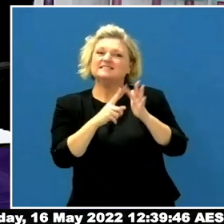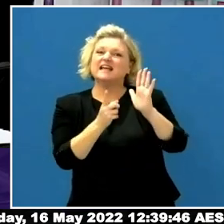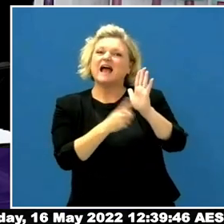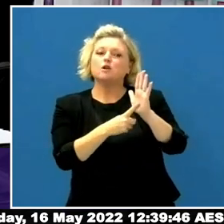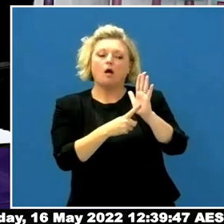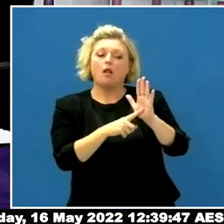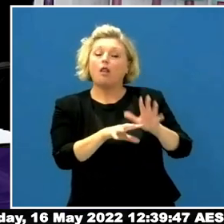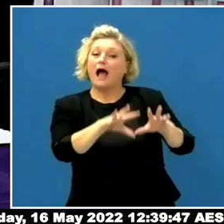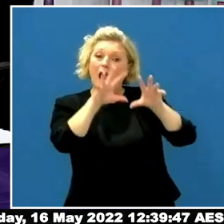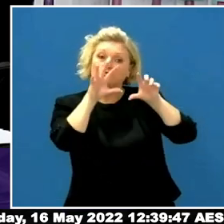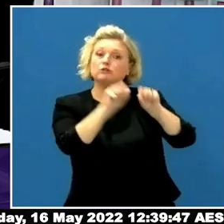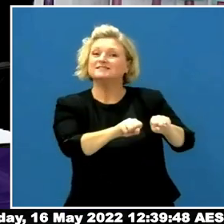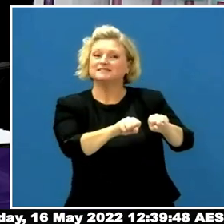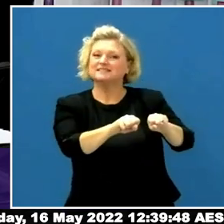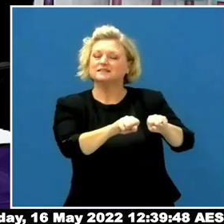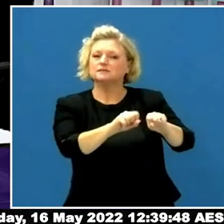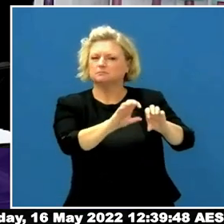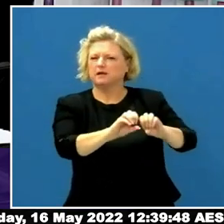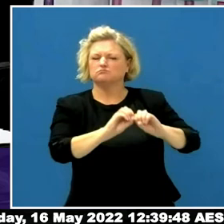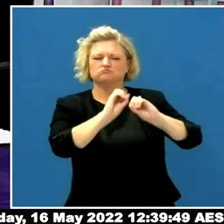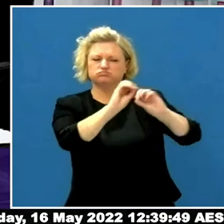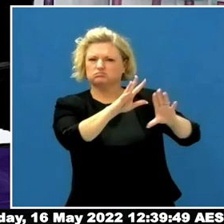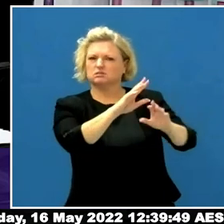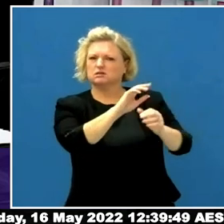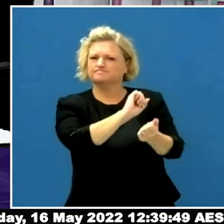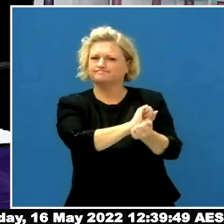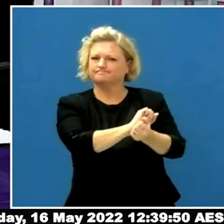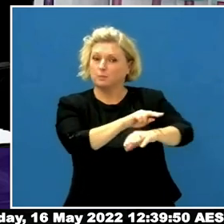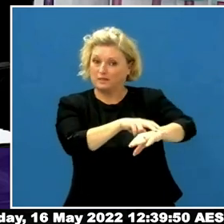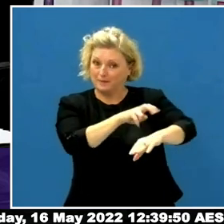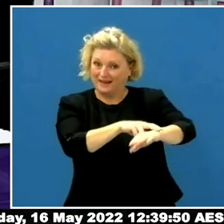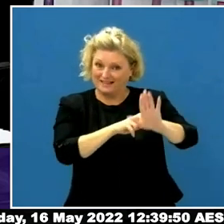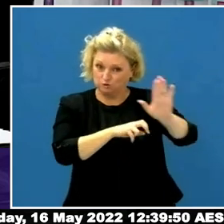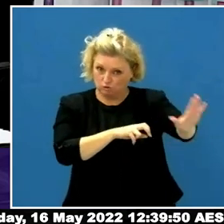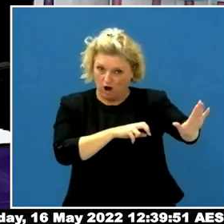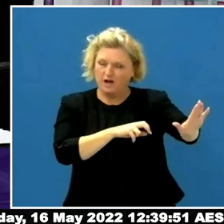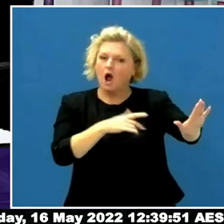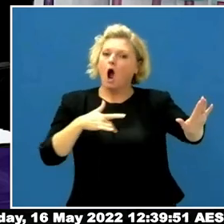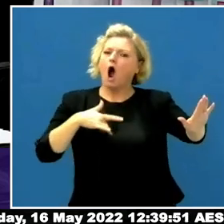been arrested, that's it. We don't need to deal with anything else."